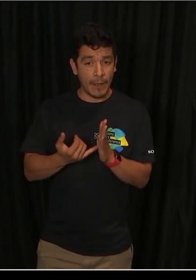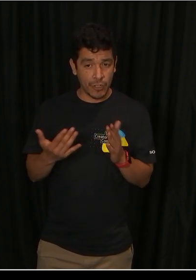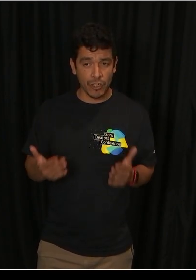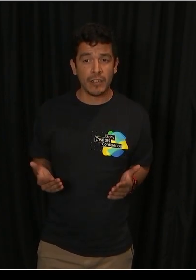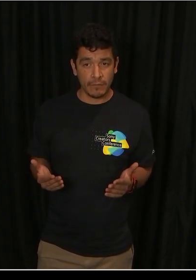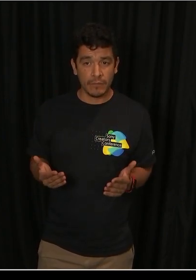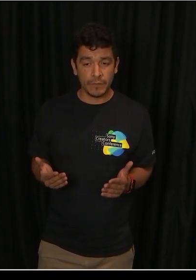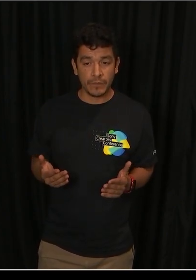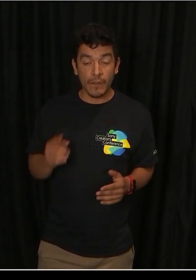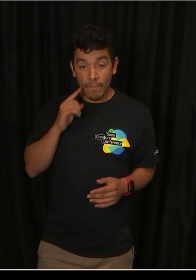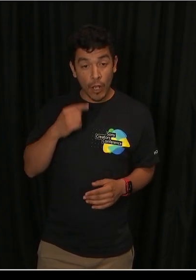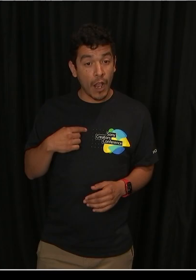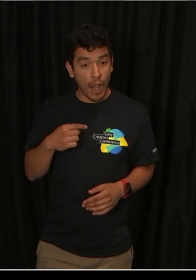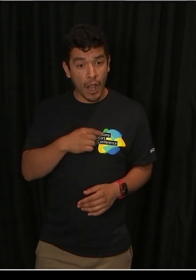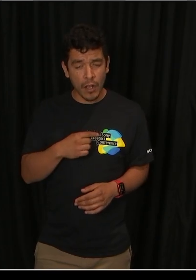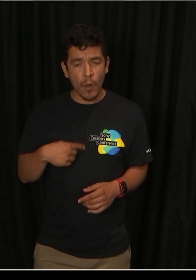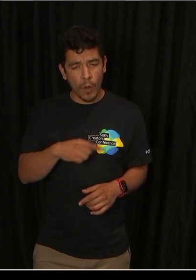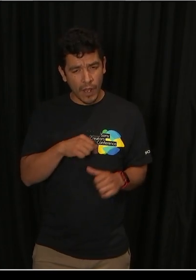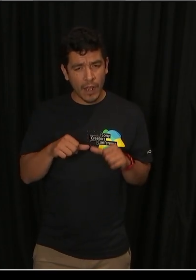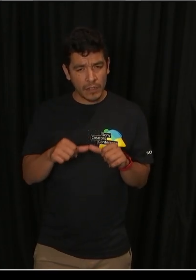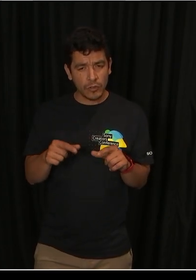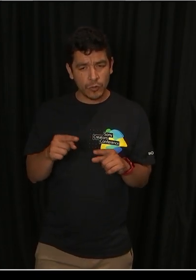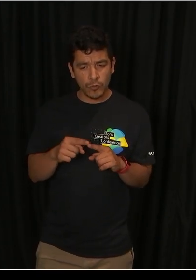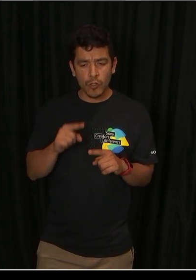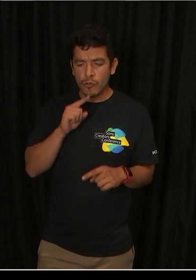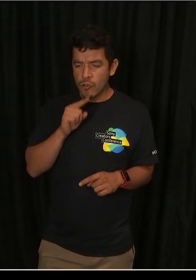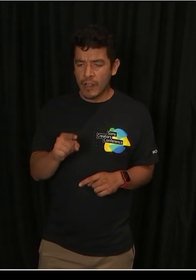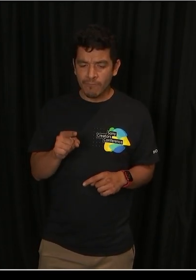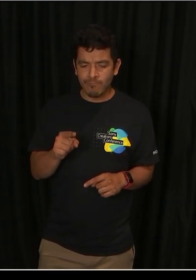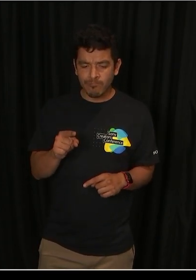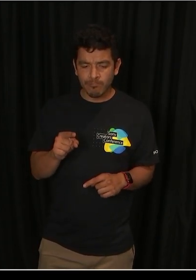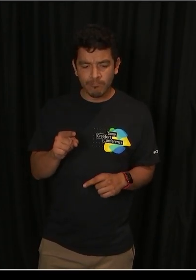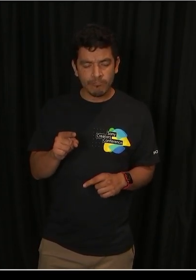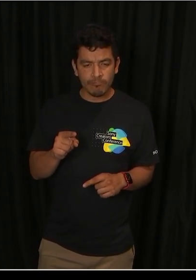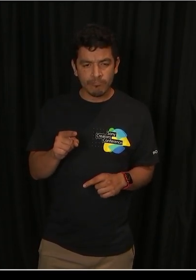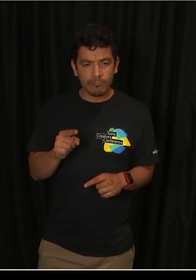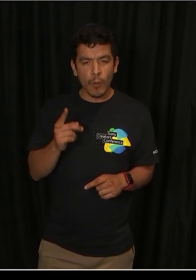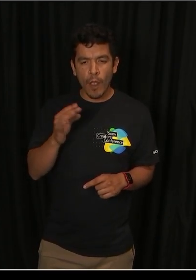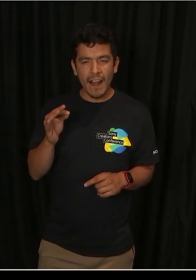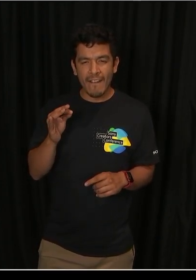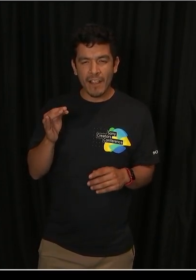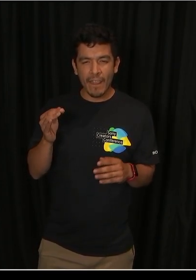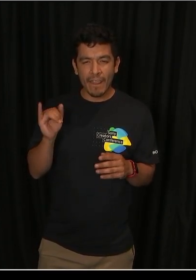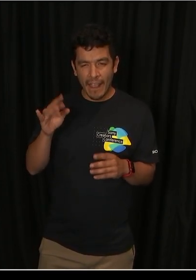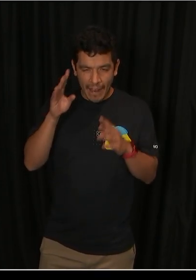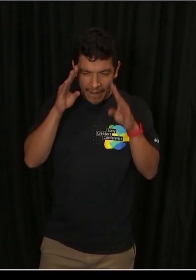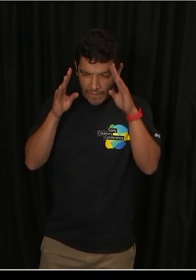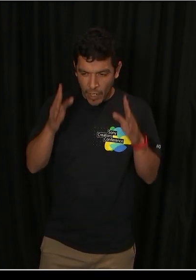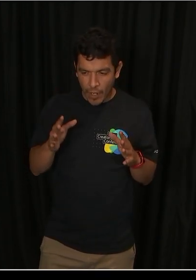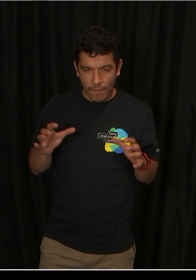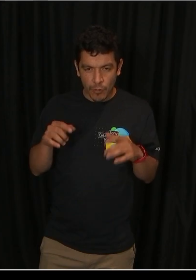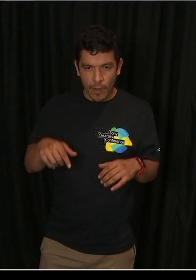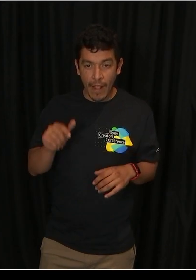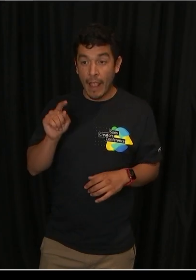And for us, we continue to be really sort of... we're one of the pioneers of doing this at scale